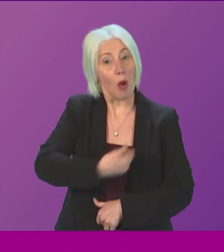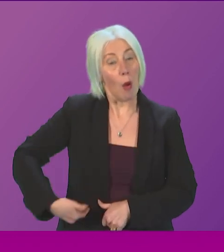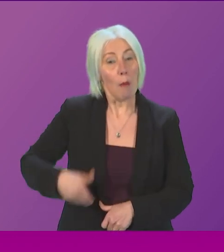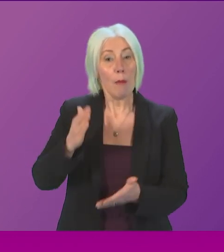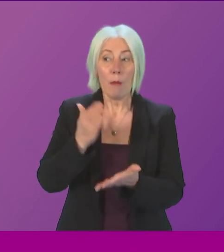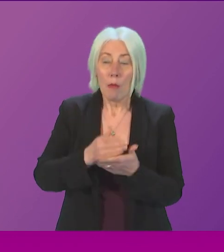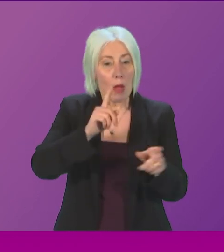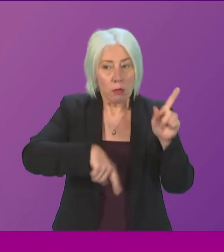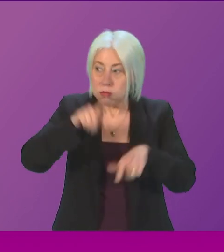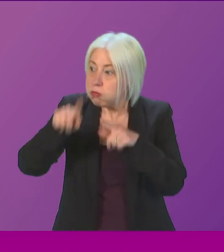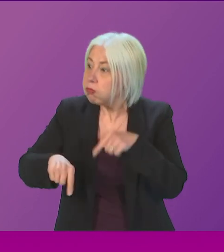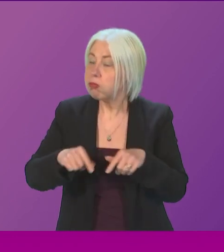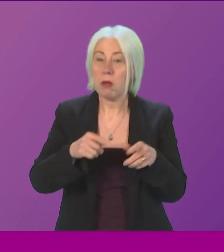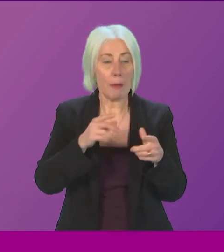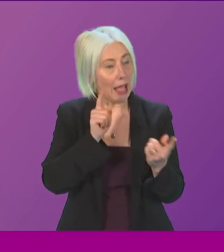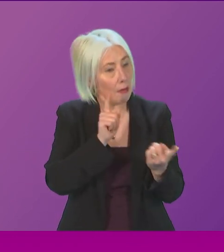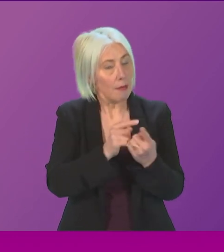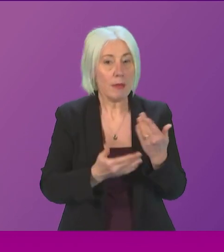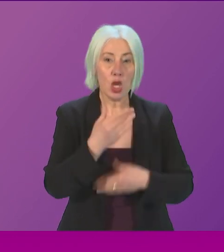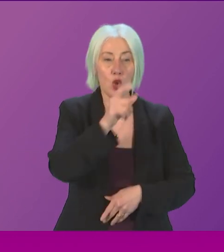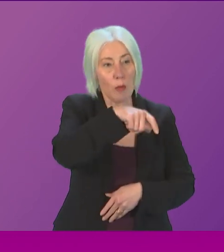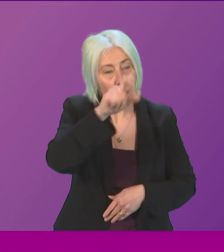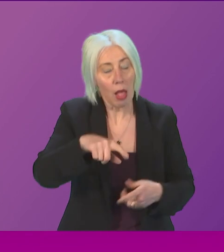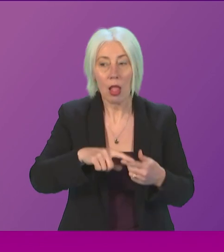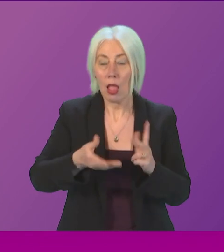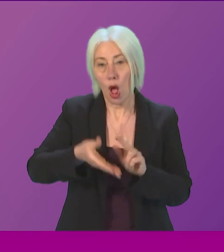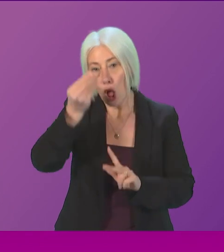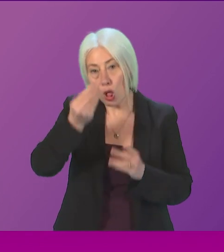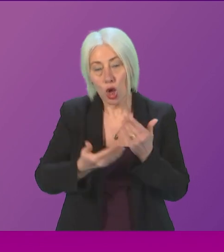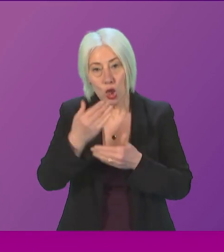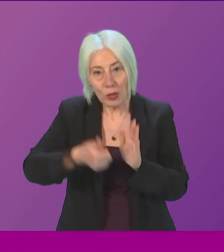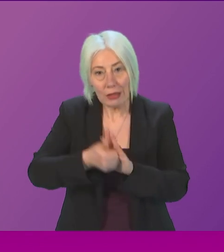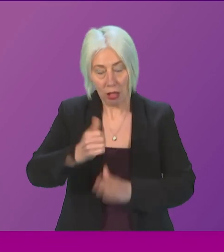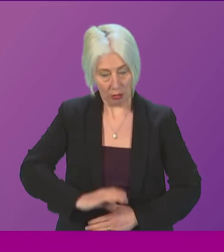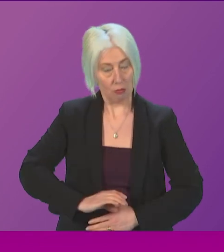They get opportunities to meet new people, learn new skills and build their confidence,